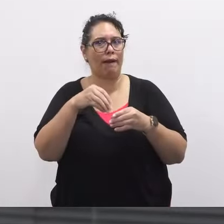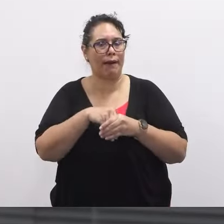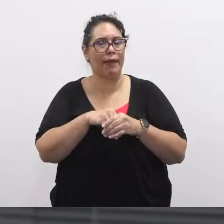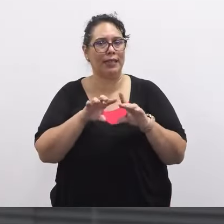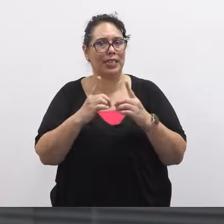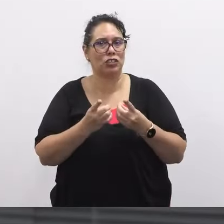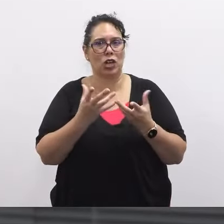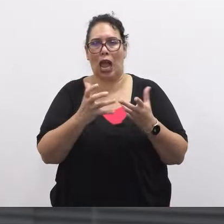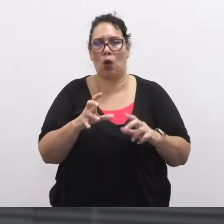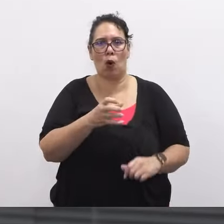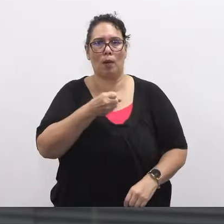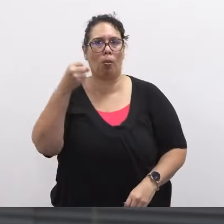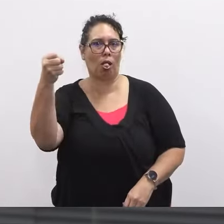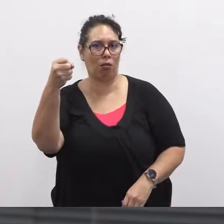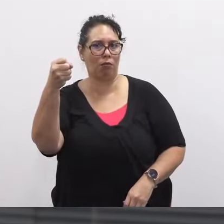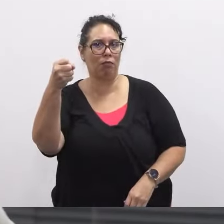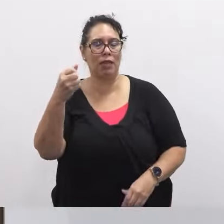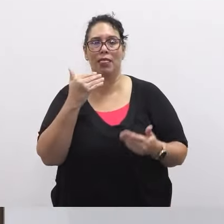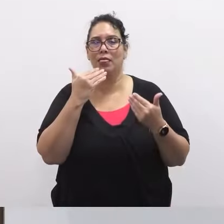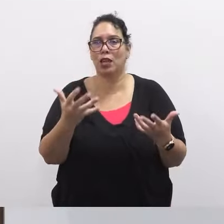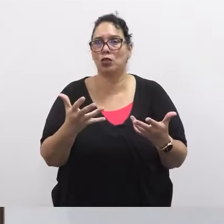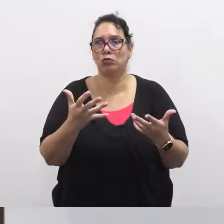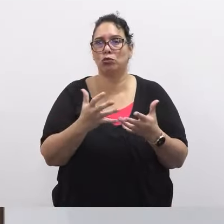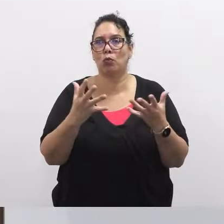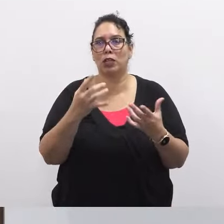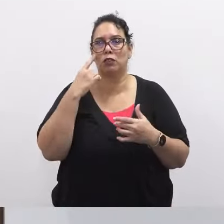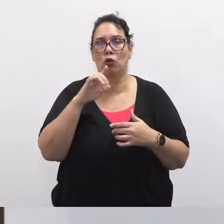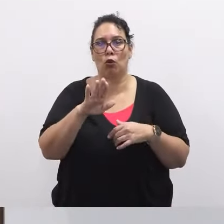Thank you very much for your time. Thank you so much.